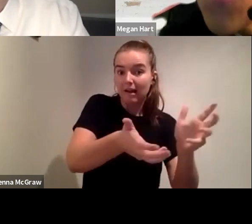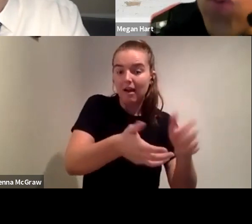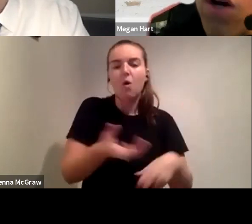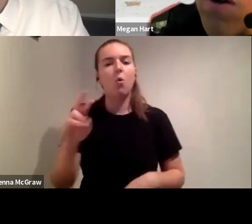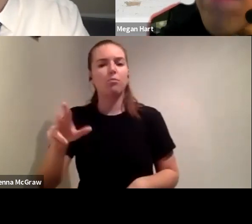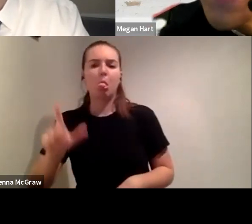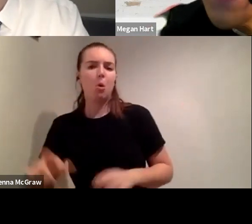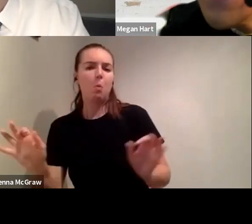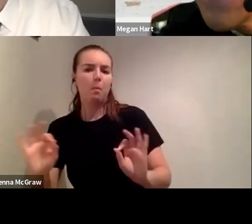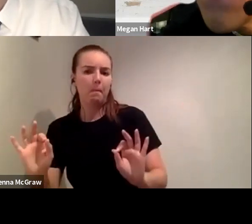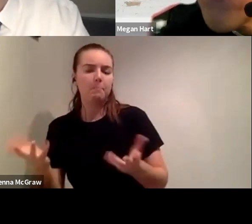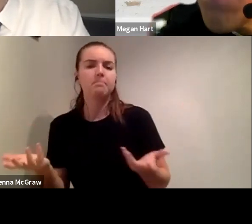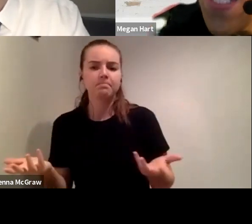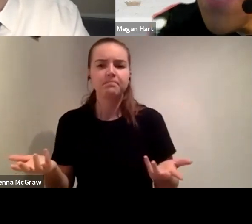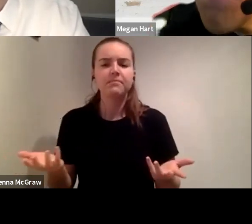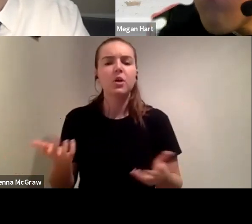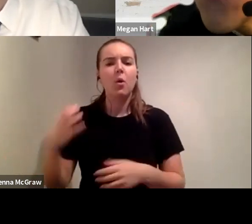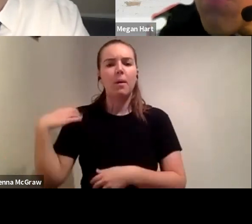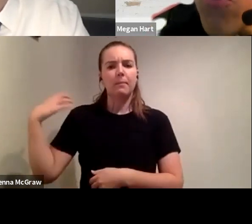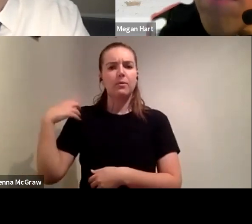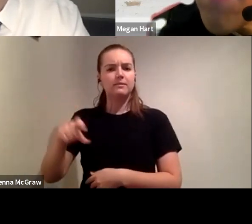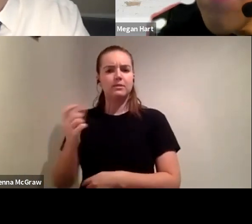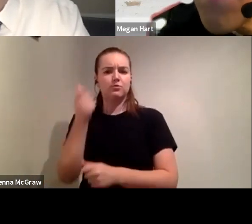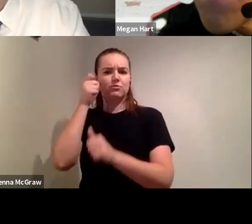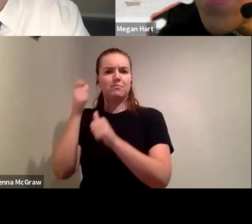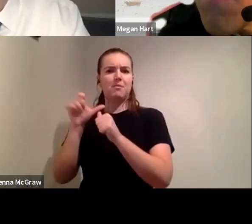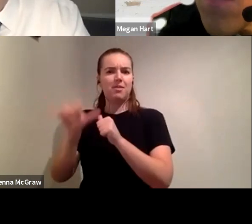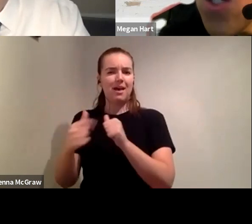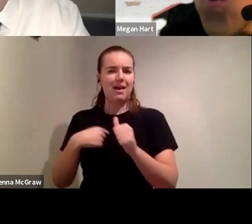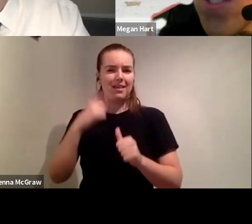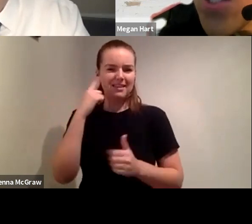And as you were saying, sometimes it is high tech and sometimes it is low-tech.